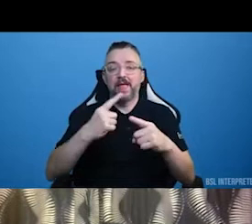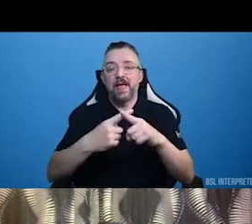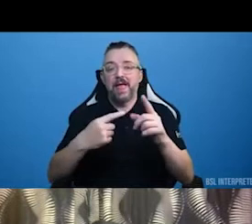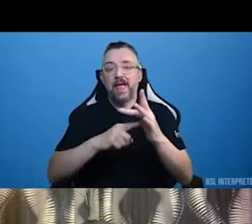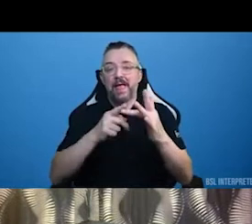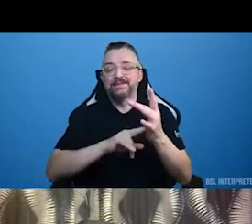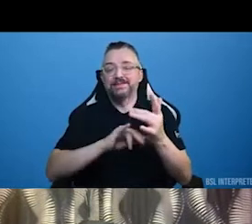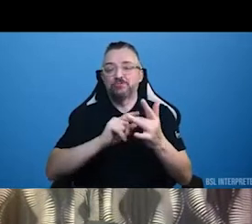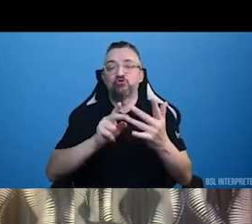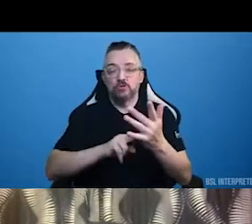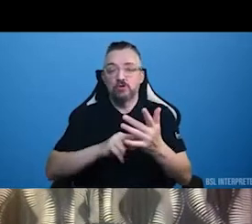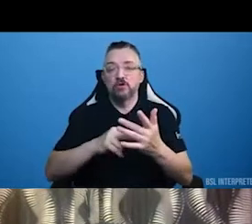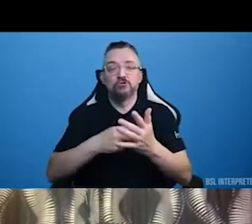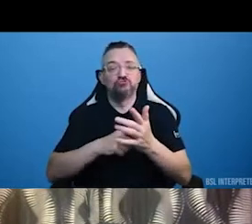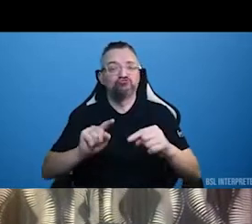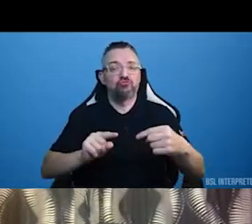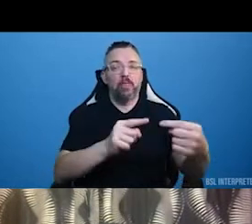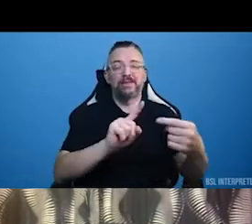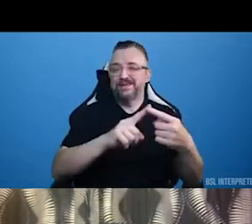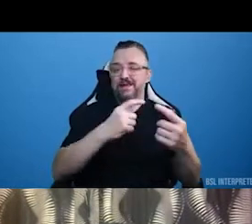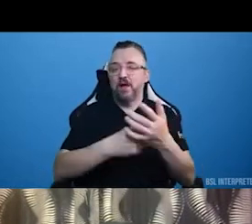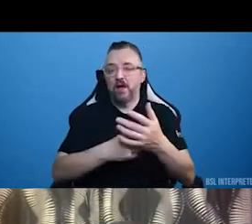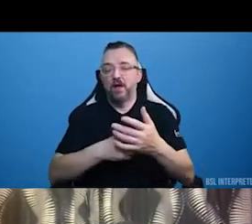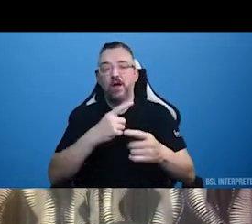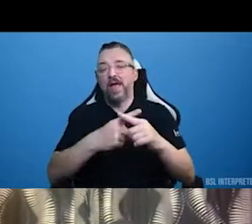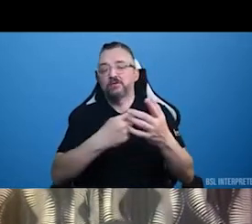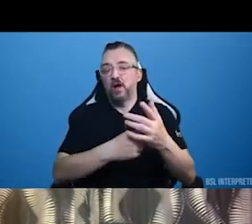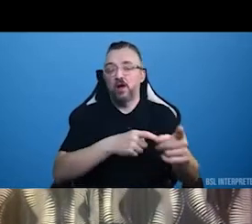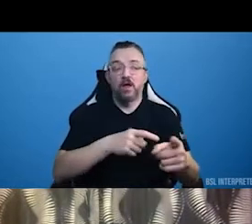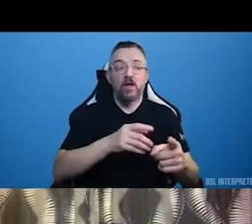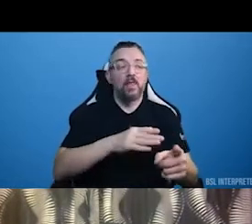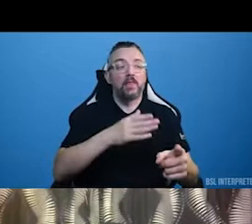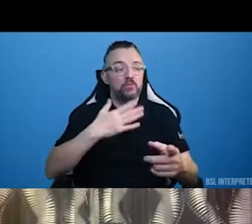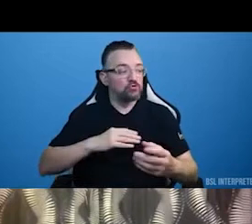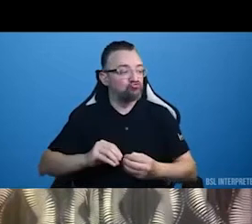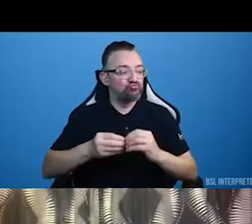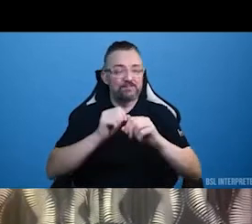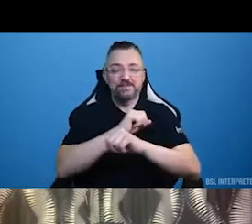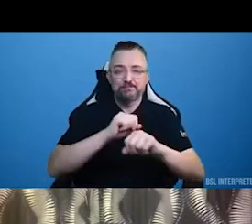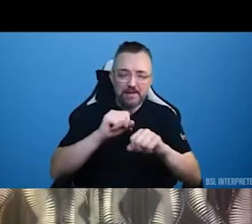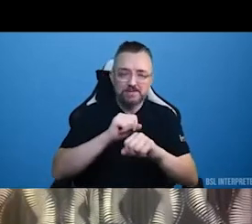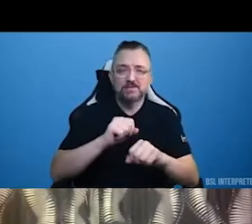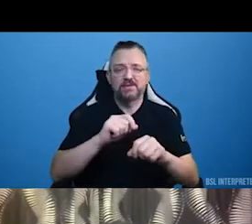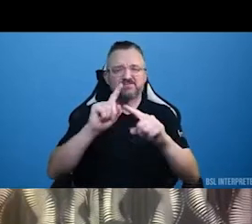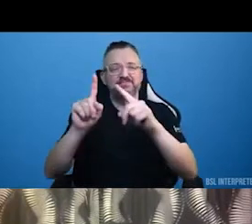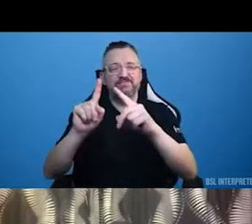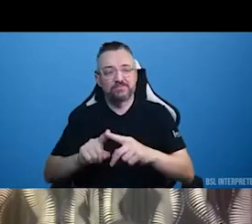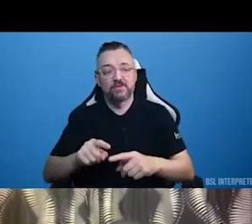Edinburgh Fringe residency in 2019 at Summerhall, through to creating spaces in kind of other places. But these are not the main crux